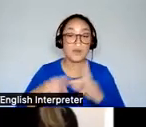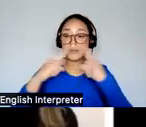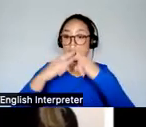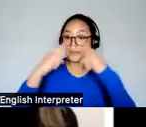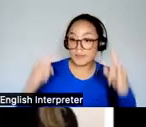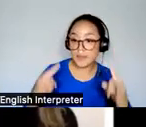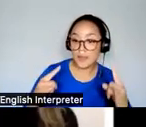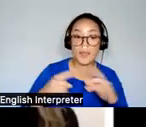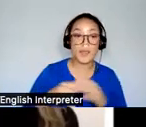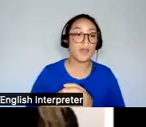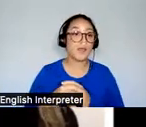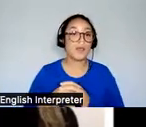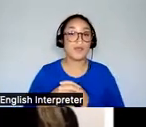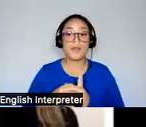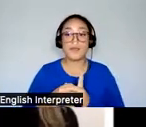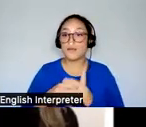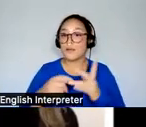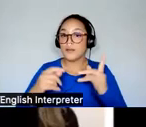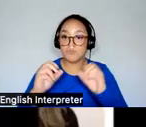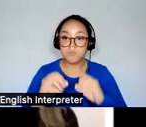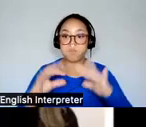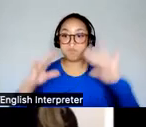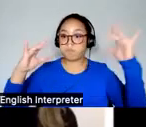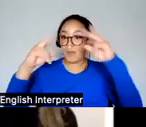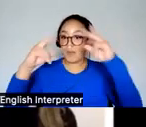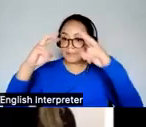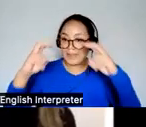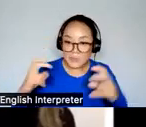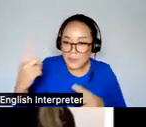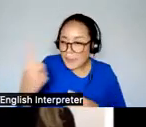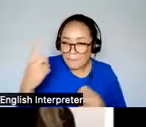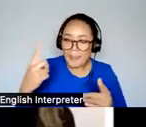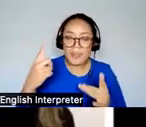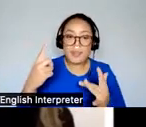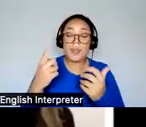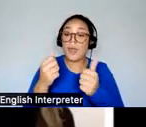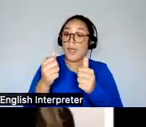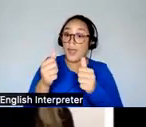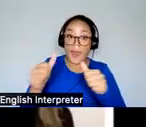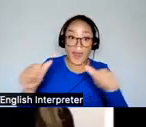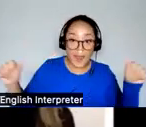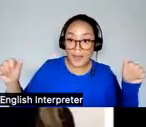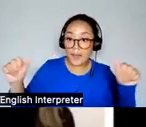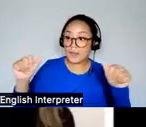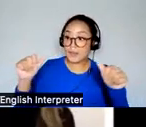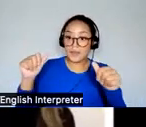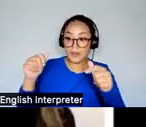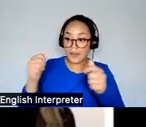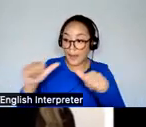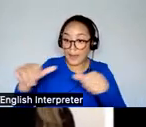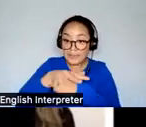Please also include Oops, if they will be staked or pegged into the ground, will the